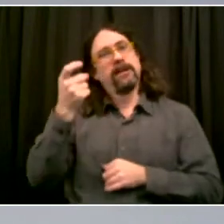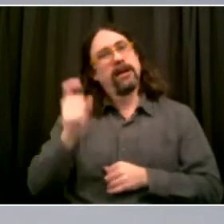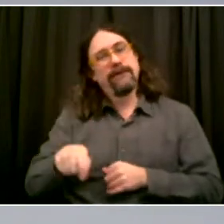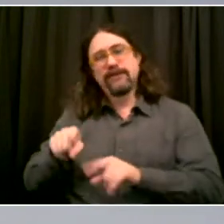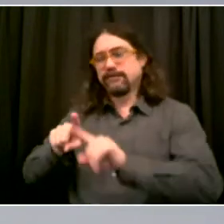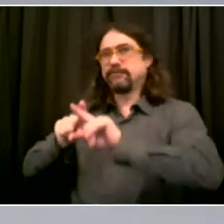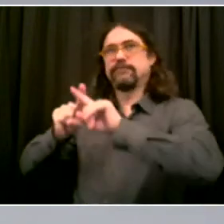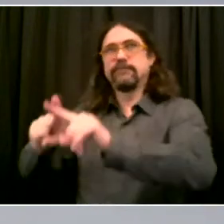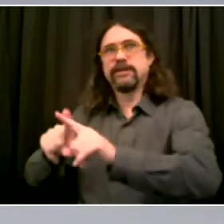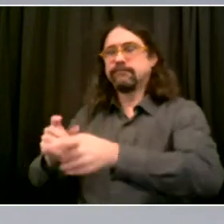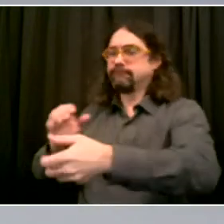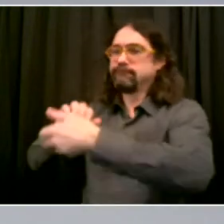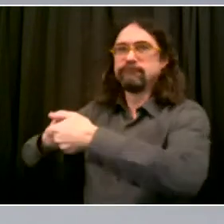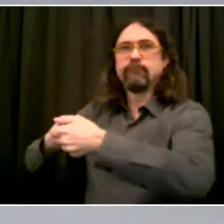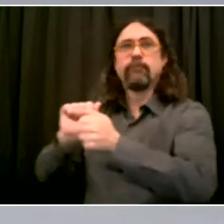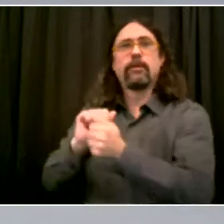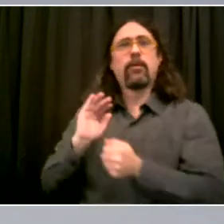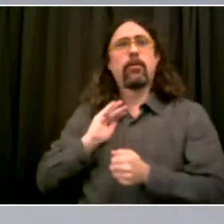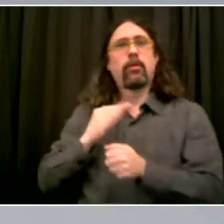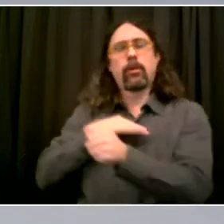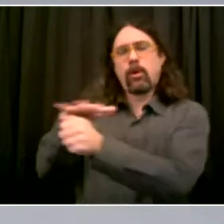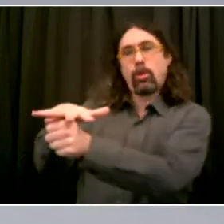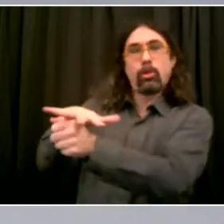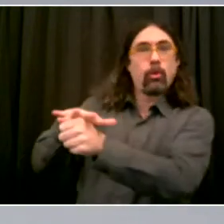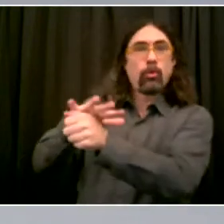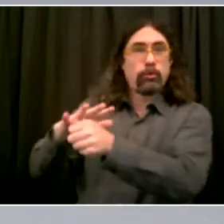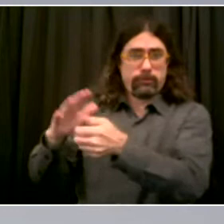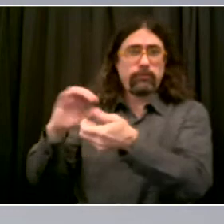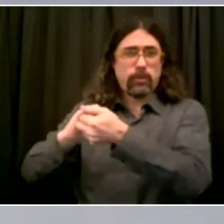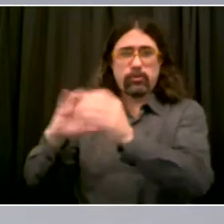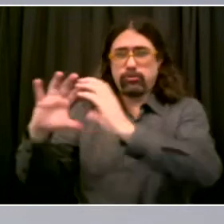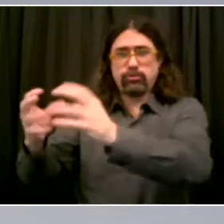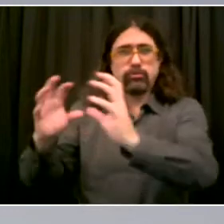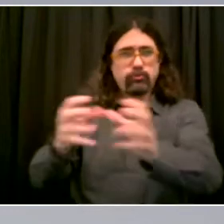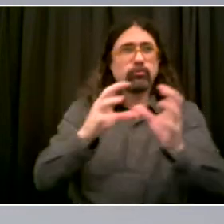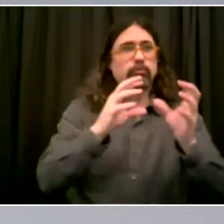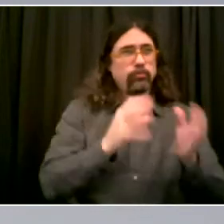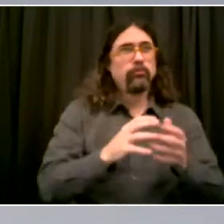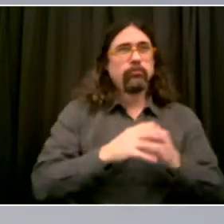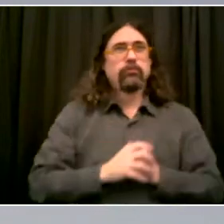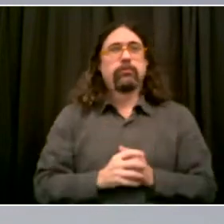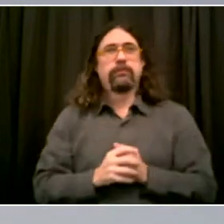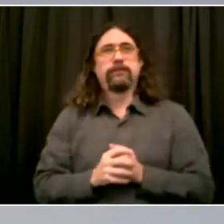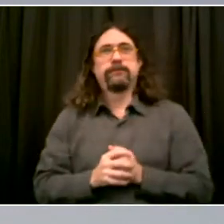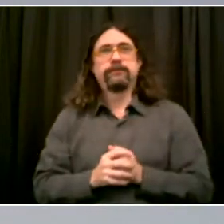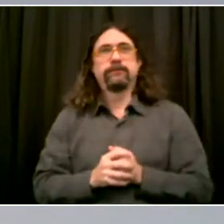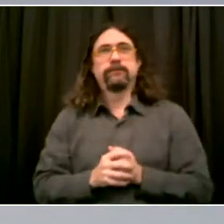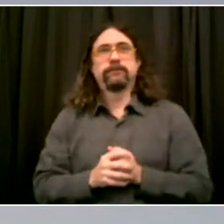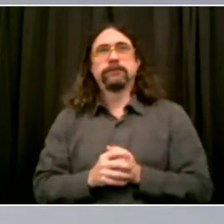WEWENE EEOUD R PARTNERS, WE NEED THEM TO HELP WITH THE MESSAGING. ALSO HELPING TO MAKE SURE THOSE INSTITUTIONS CAN